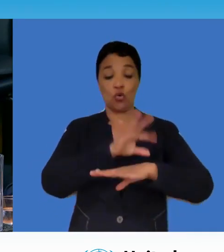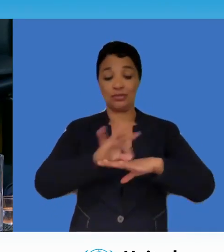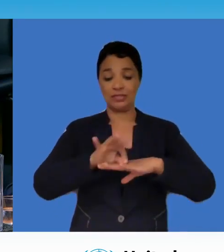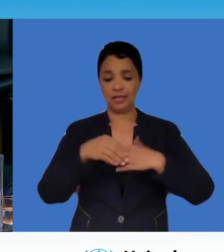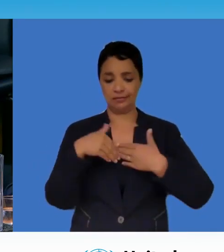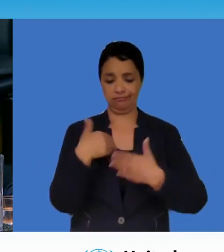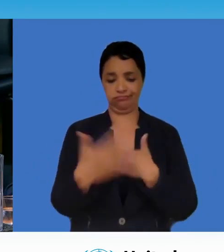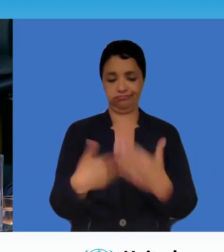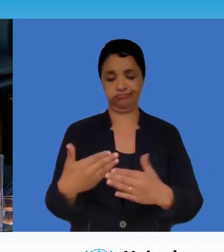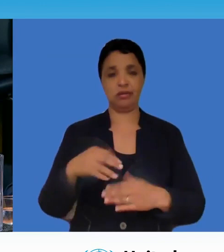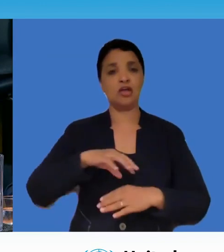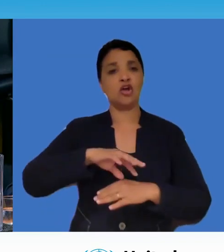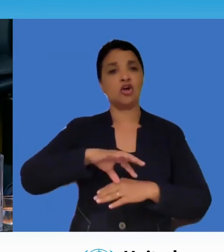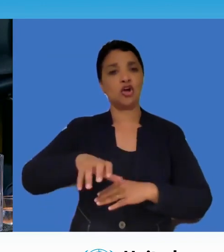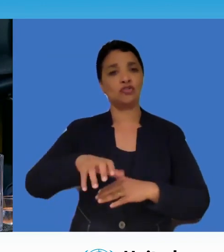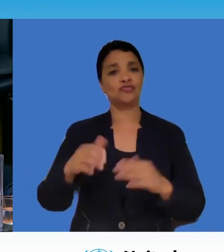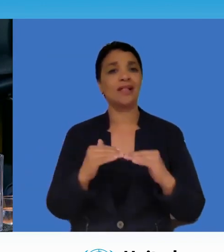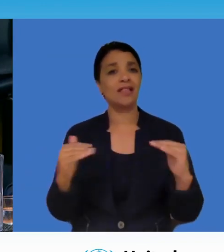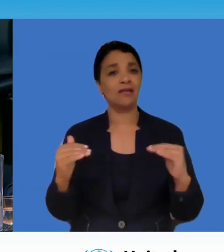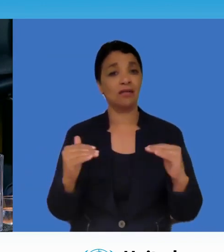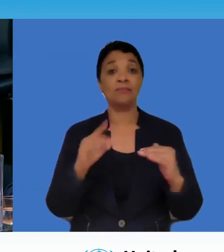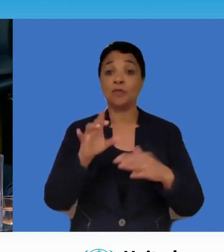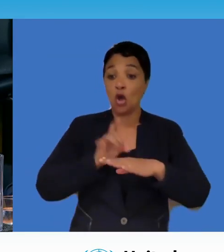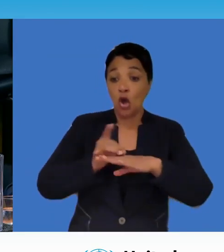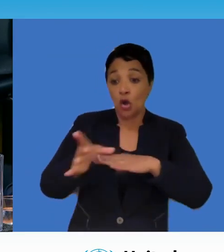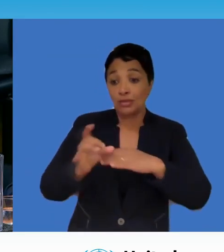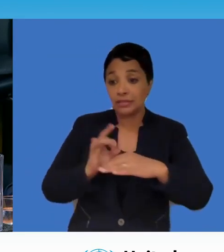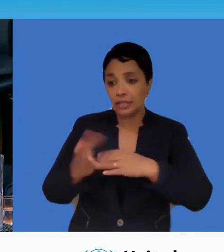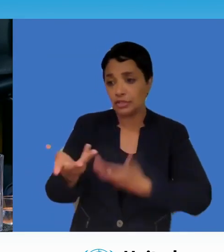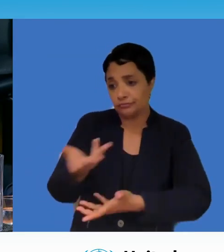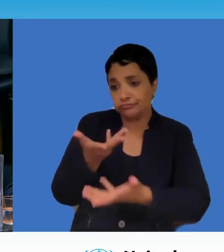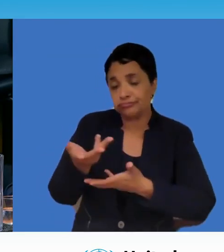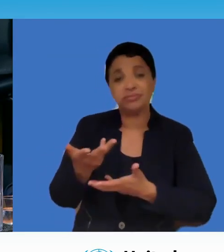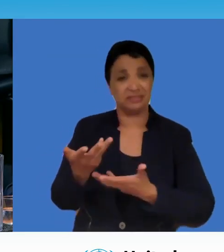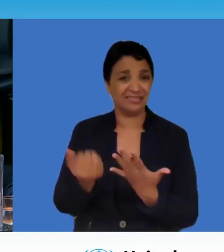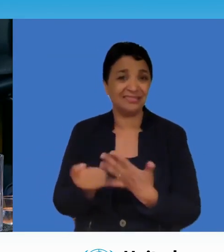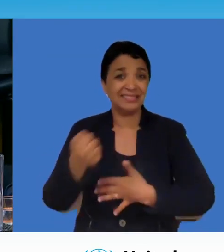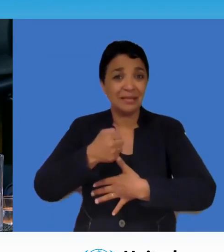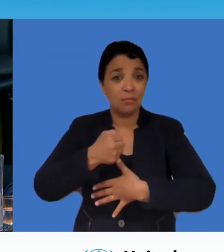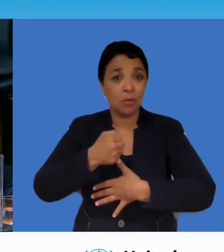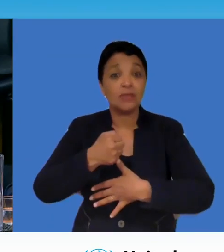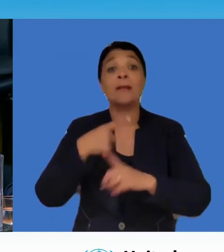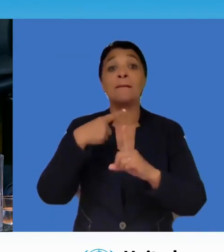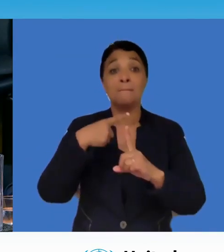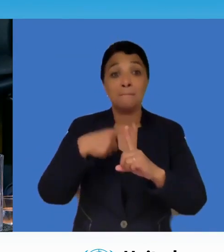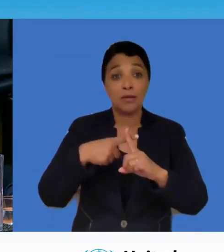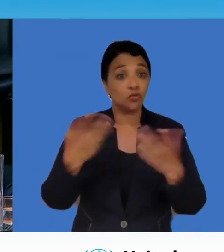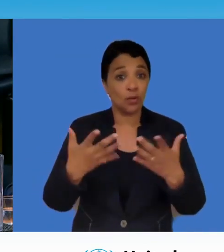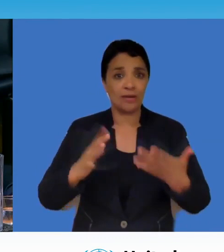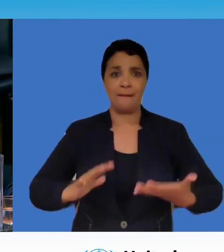is designed at National level so consultation is key but also it goes beyond consultation it's the